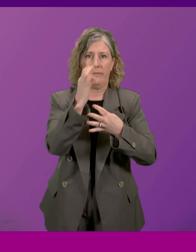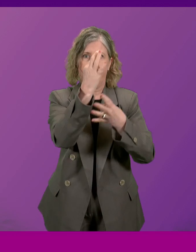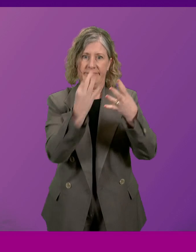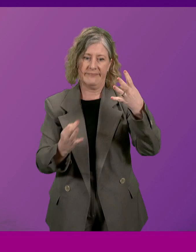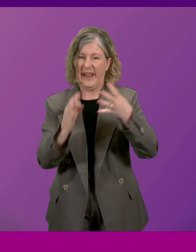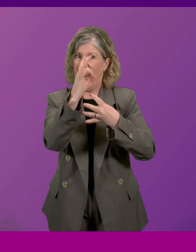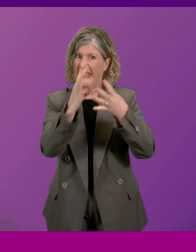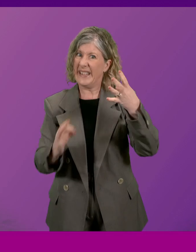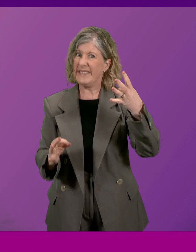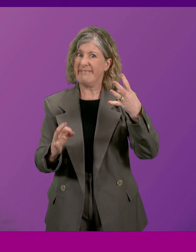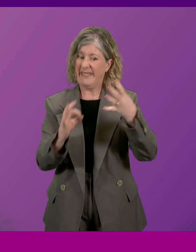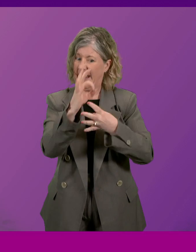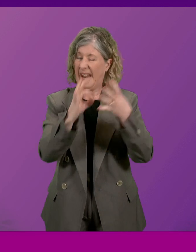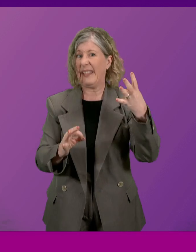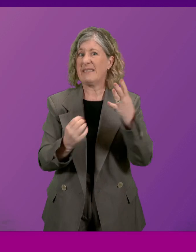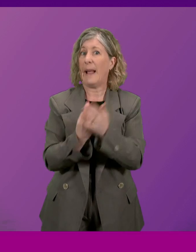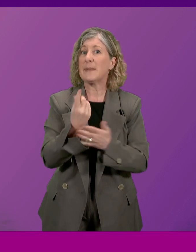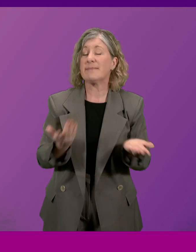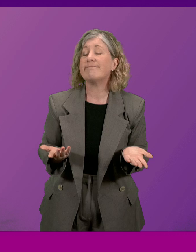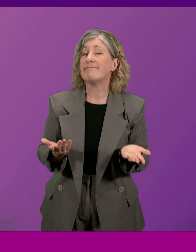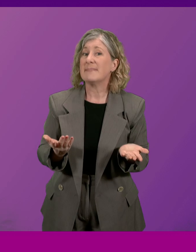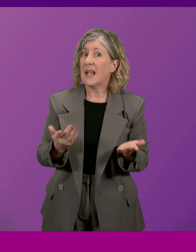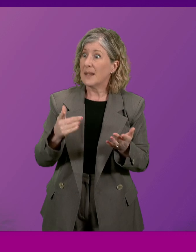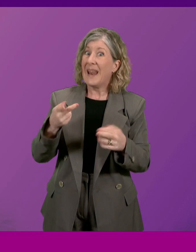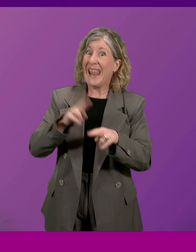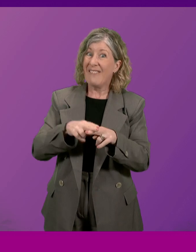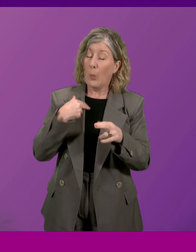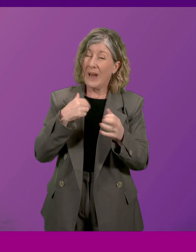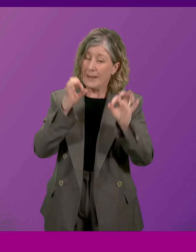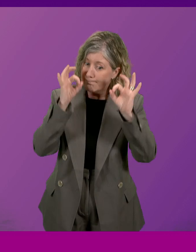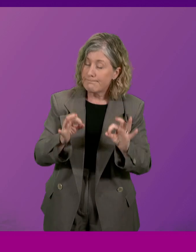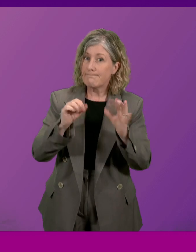is urgent, because if we get that bill right, it will cut not only emissions but people’s energy